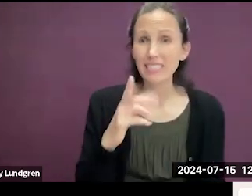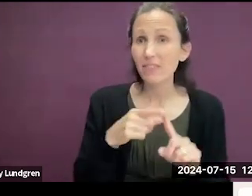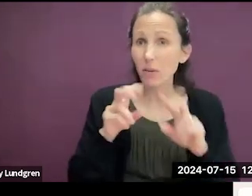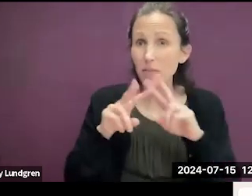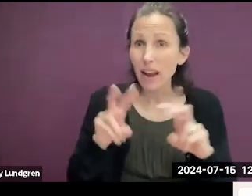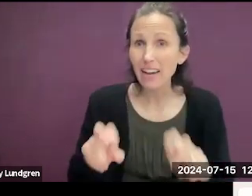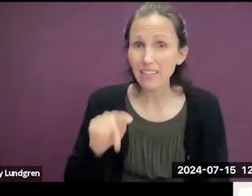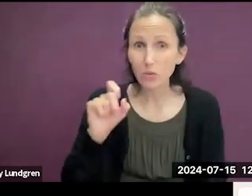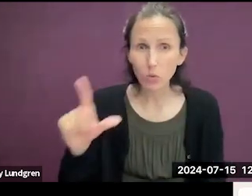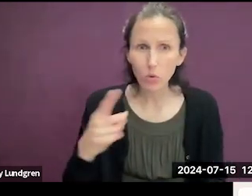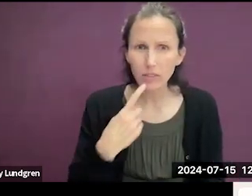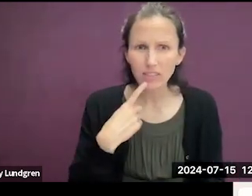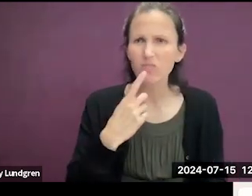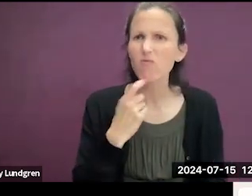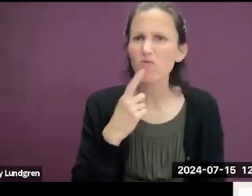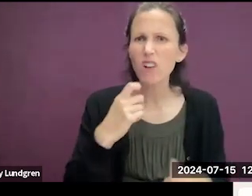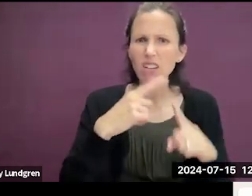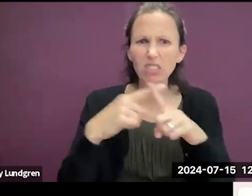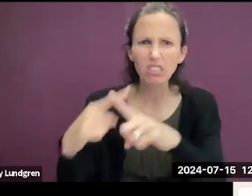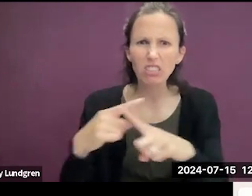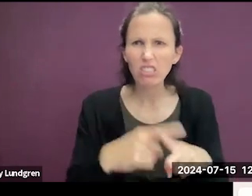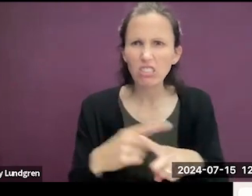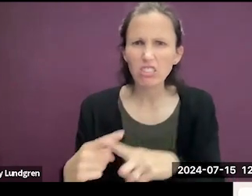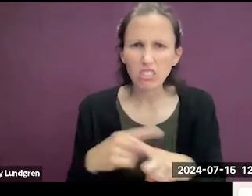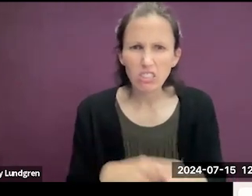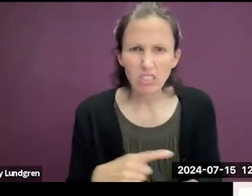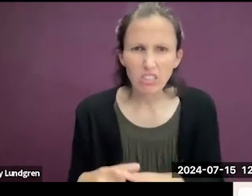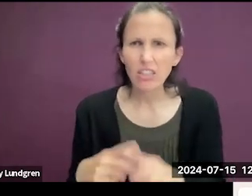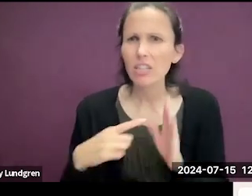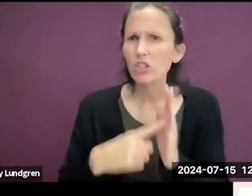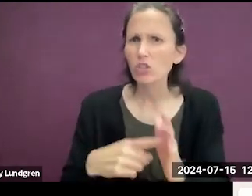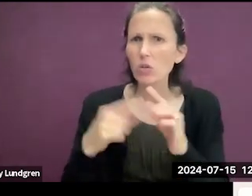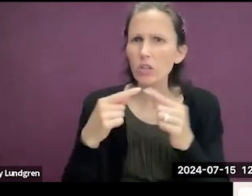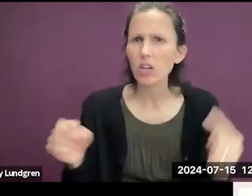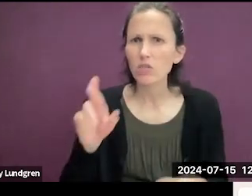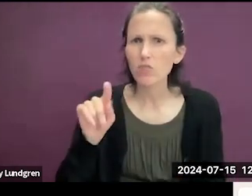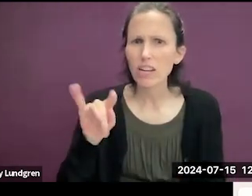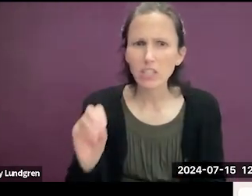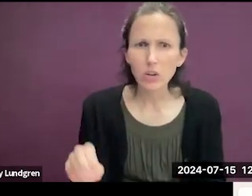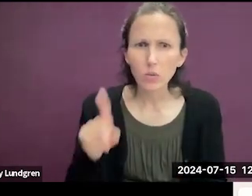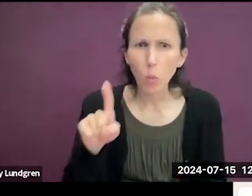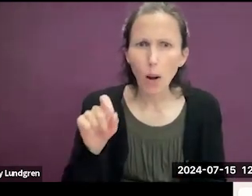this is showing a contrast ratio of 1.6 to 1, and I see a lot of red Xs and fail,